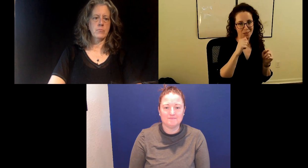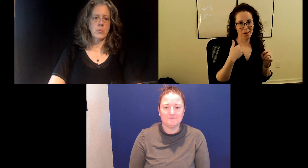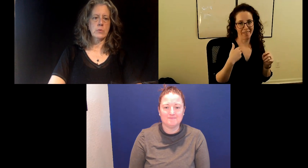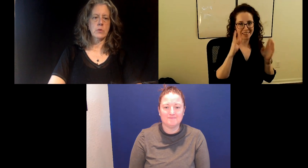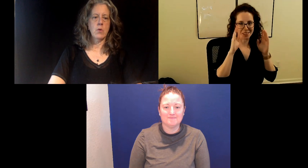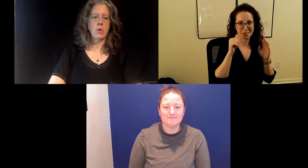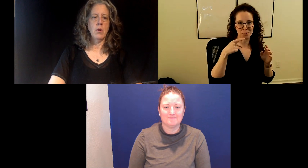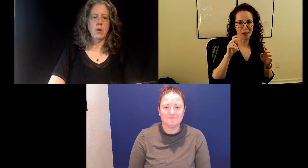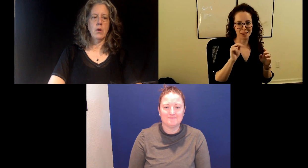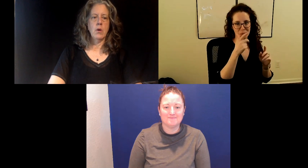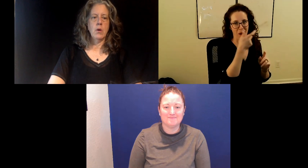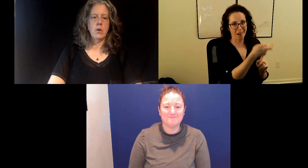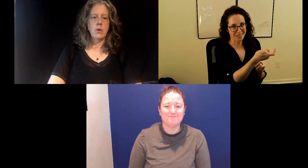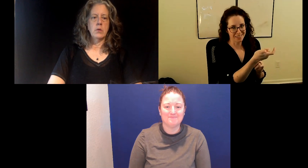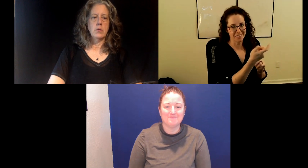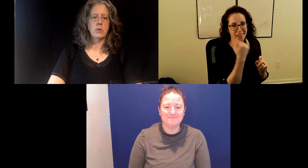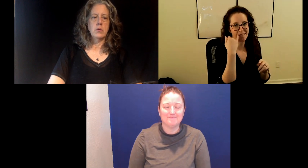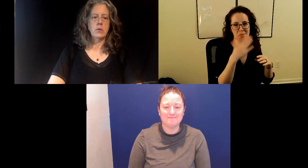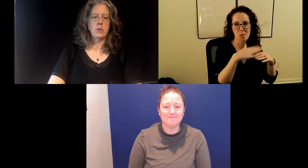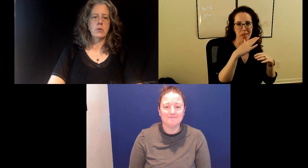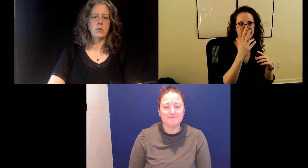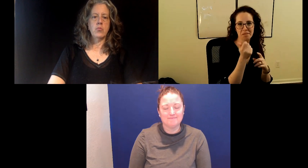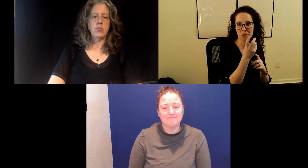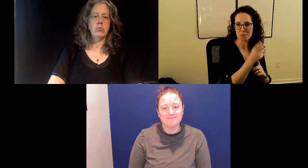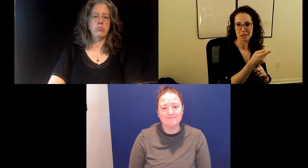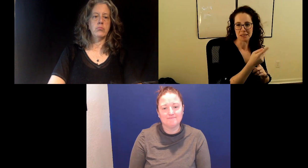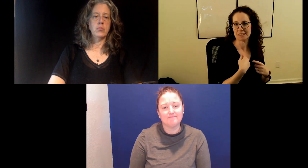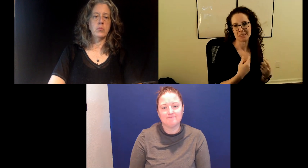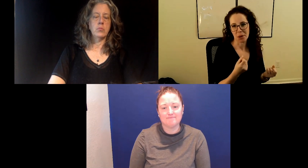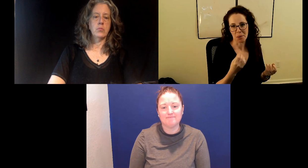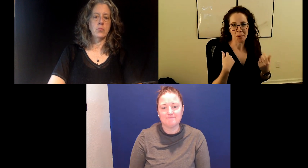to sign in to connect with some of the courses you know and even when i'm watching something